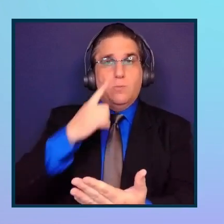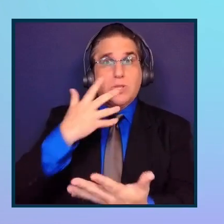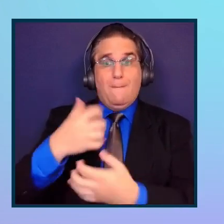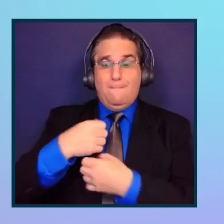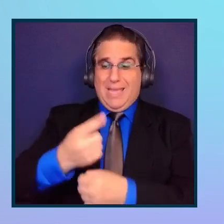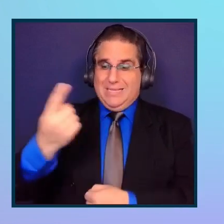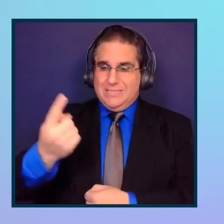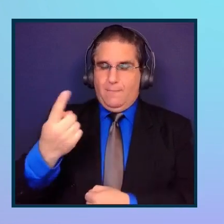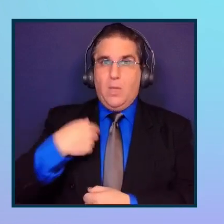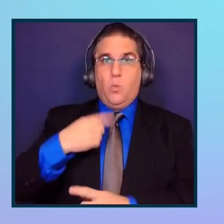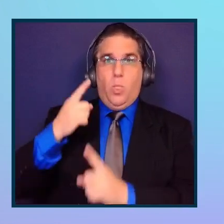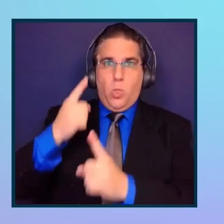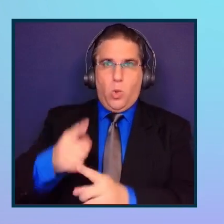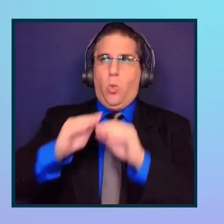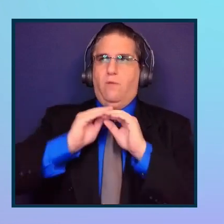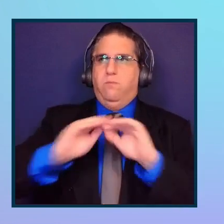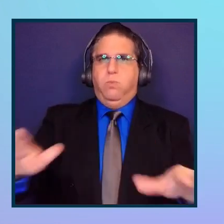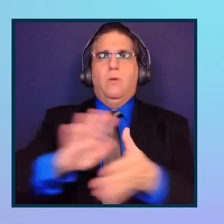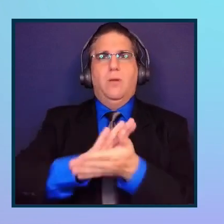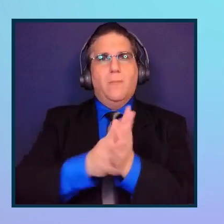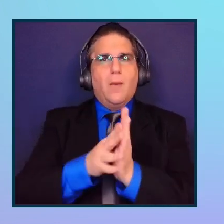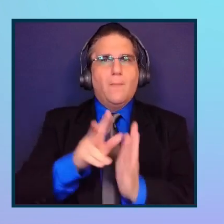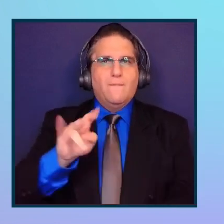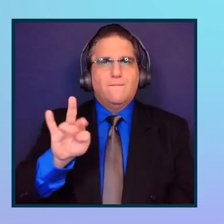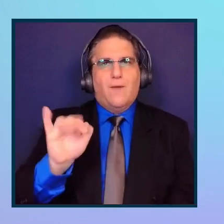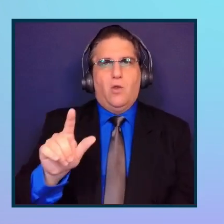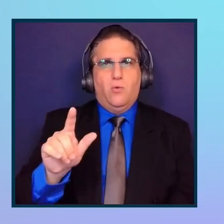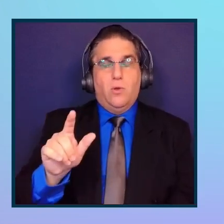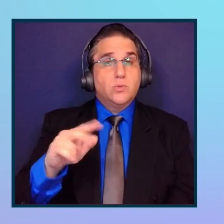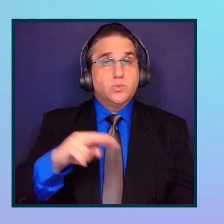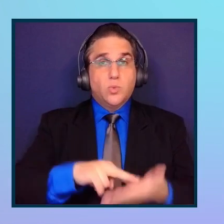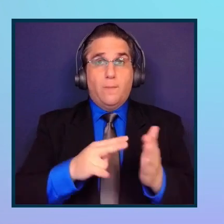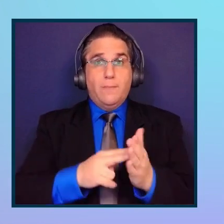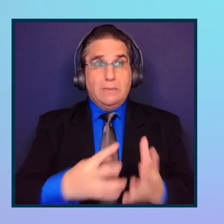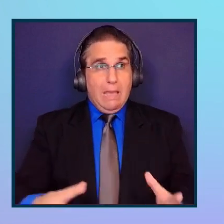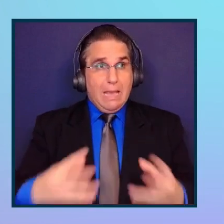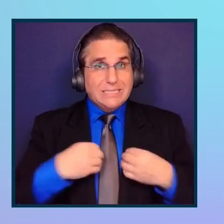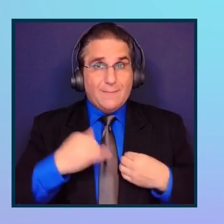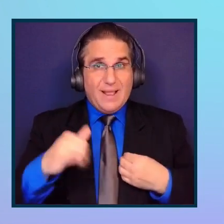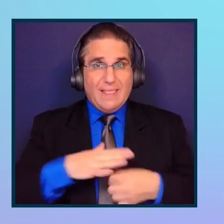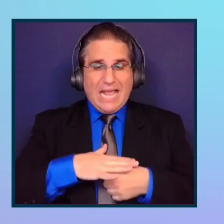And so it isn't bad to lean in to tension, I think the desire to ease tension